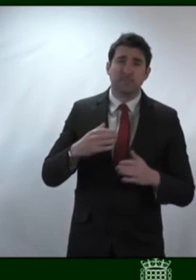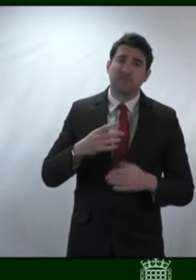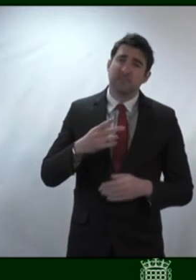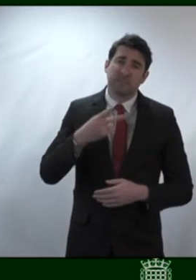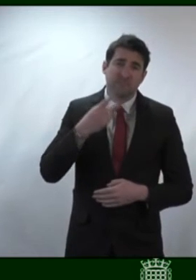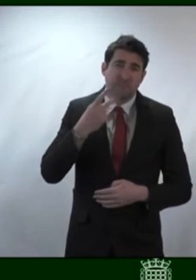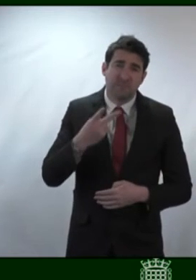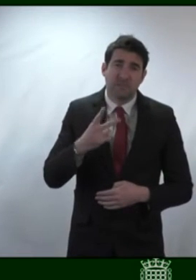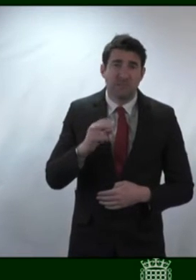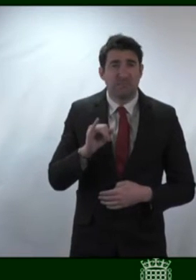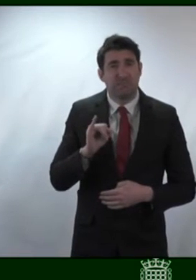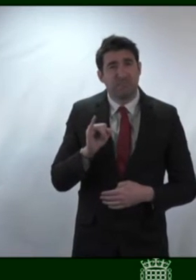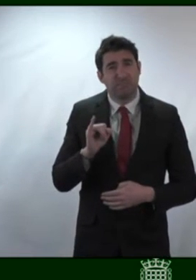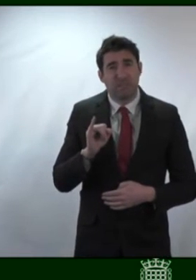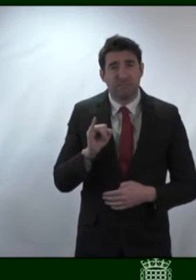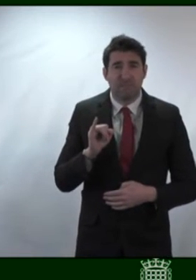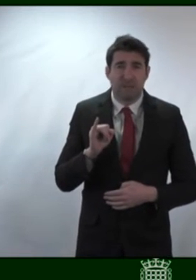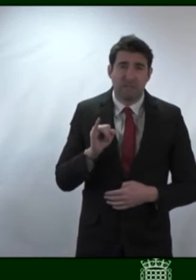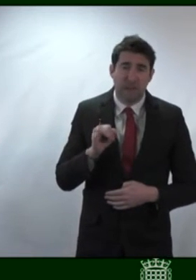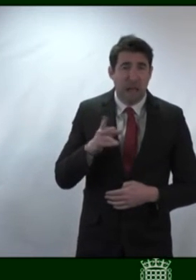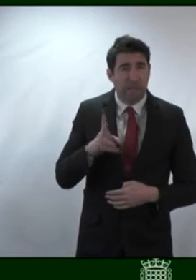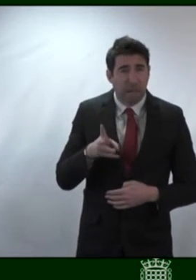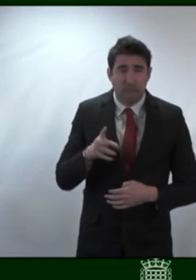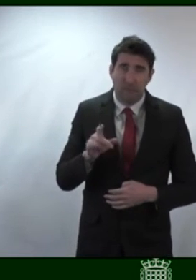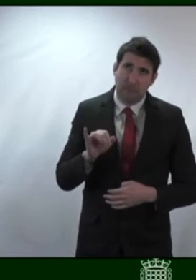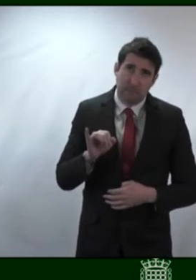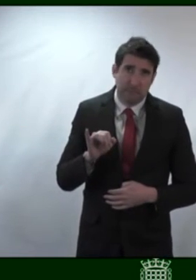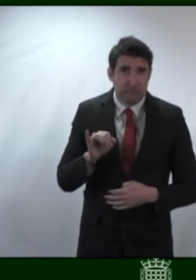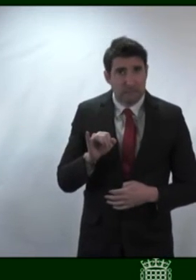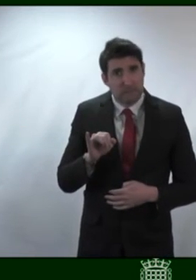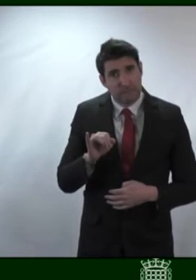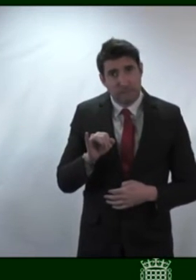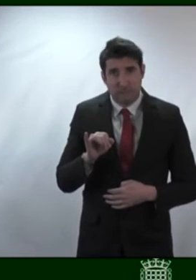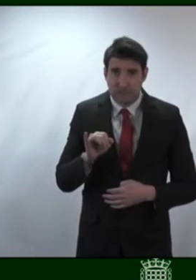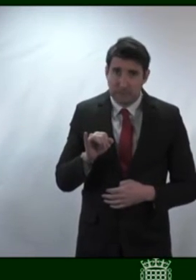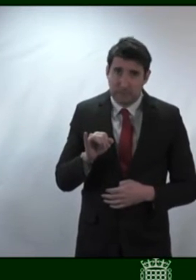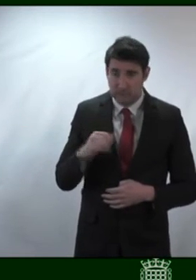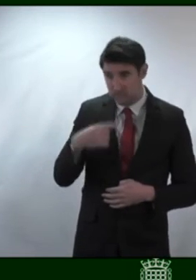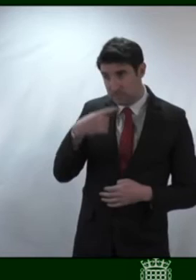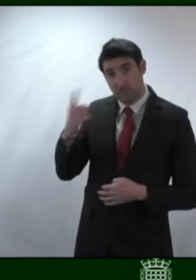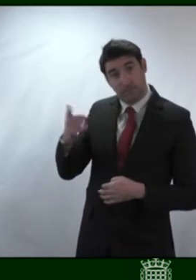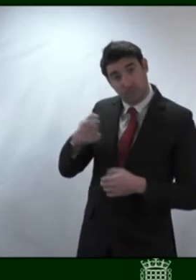the highest youth employment in the G7—I could perhaps have made that point to the right hon.